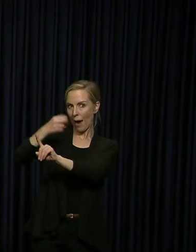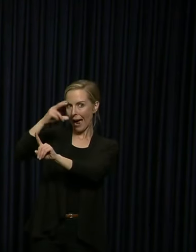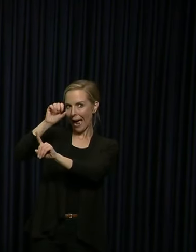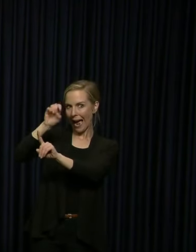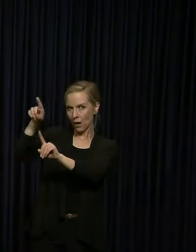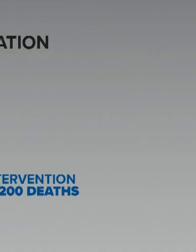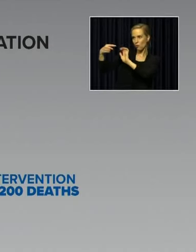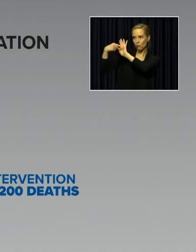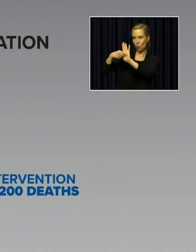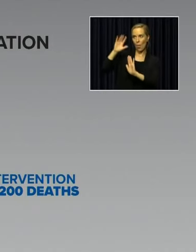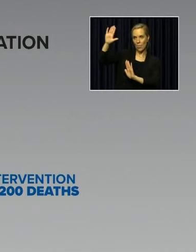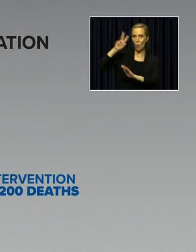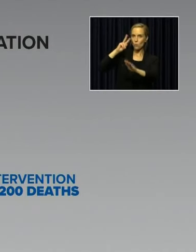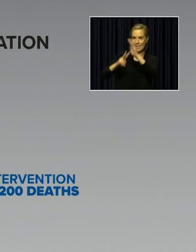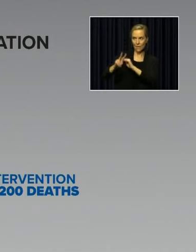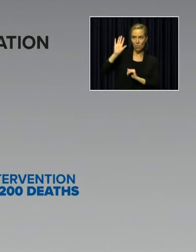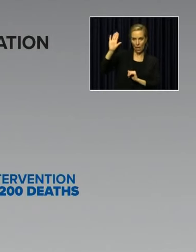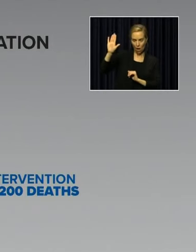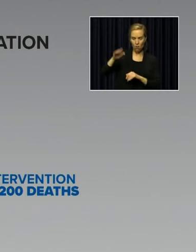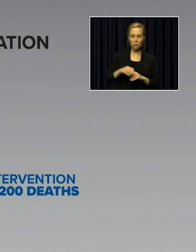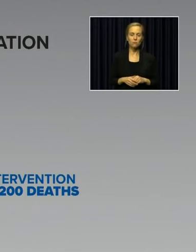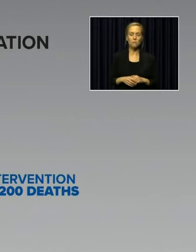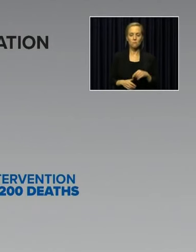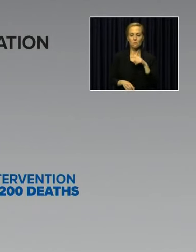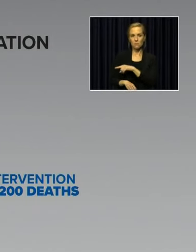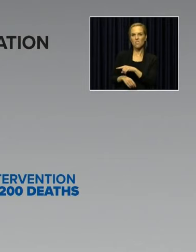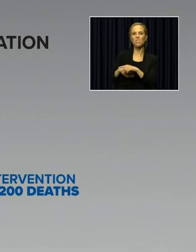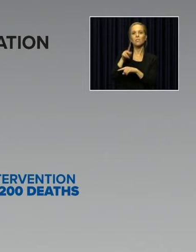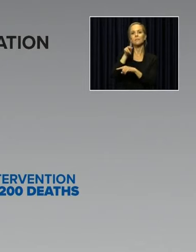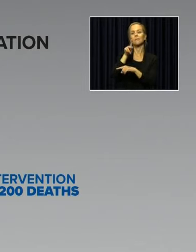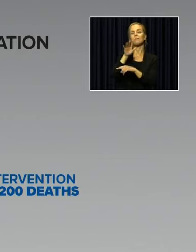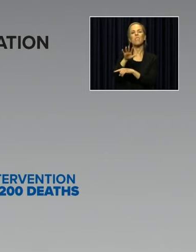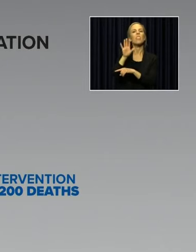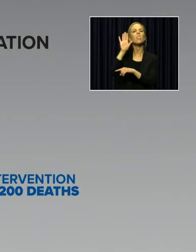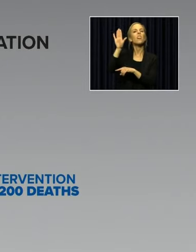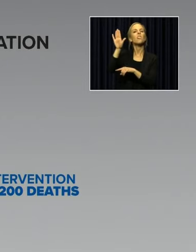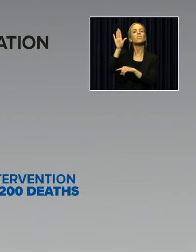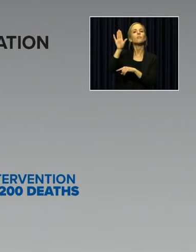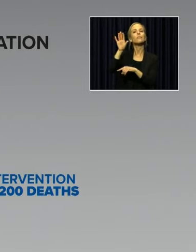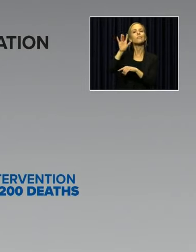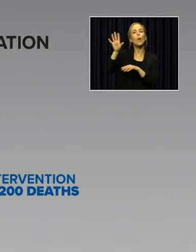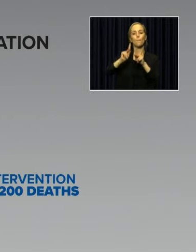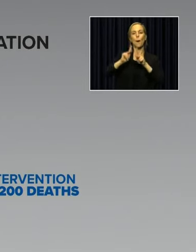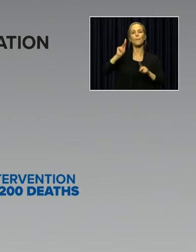SO WHAT COVID ACT NOW SAID IS -- GO AHEAD AND SHOW THE LAST ONE,